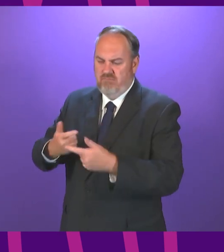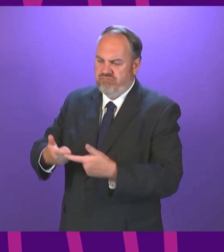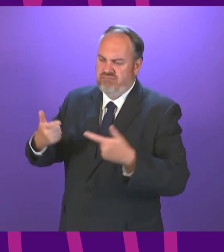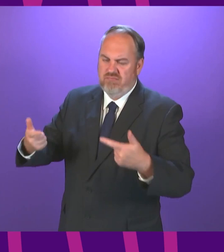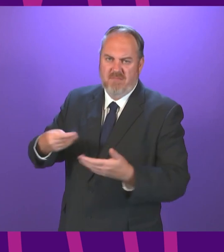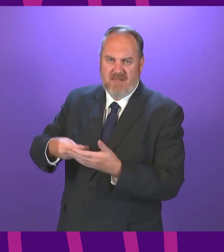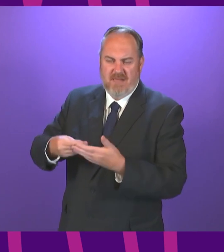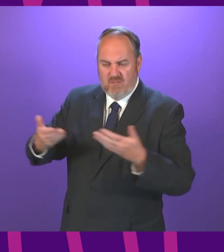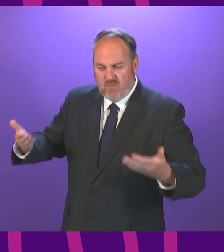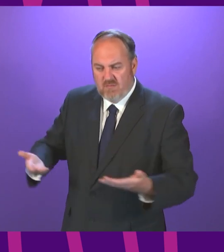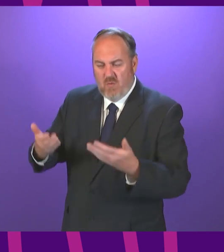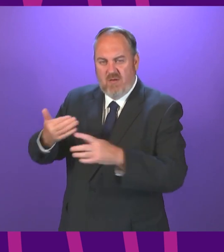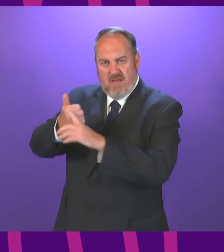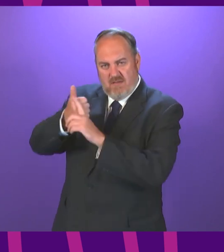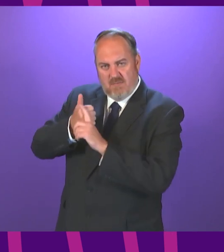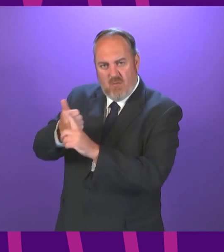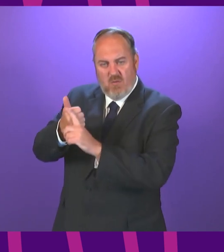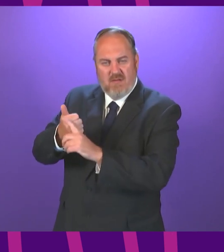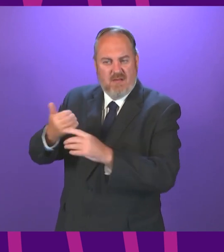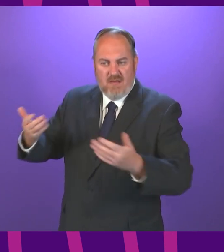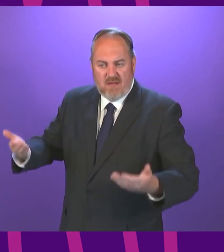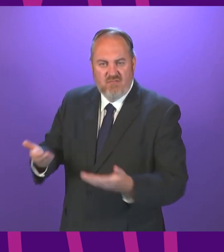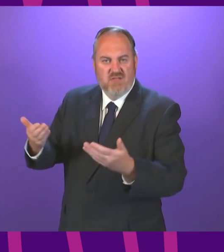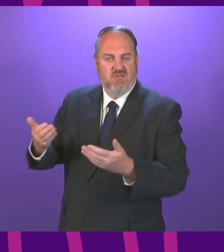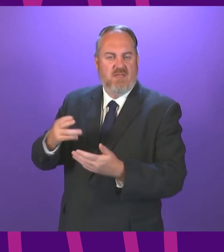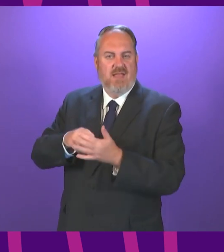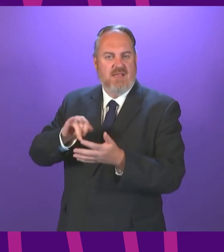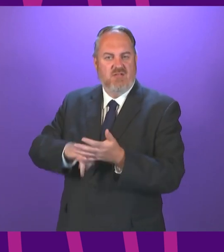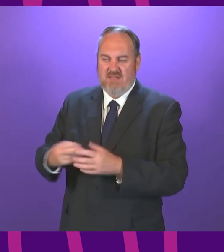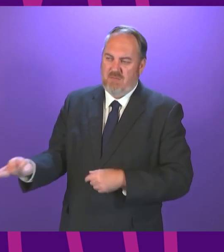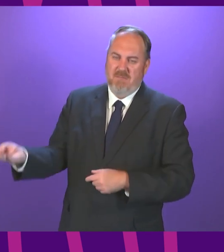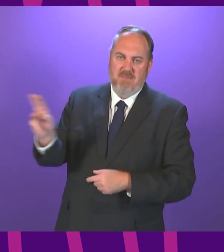NHS back to working normally and dealing with the backlog. That funding is already being provided,